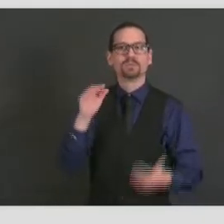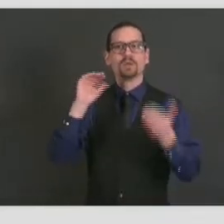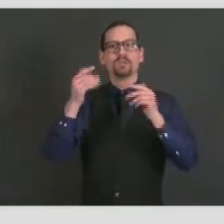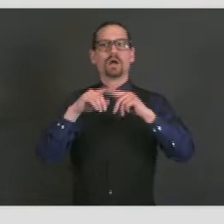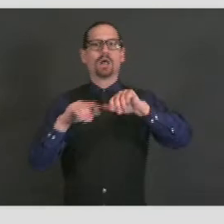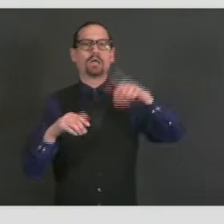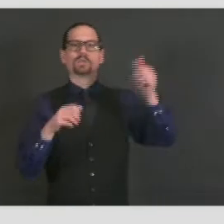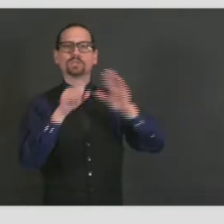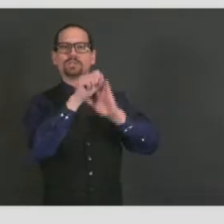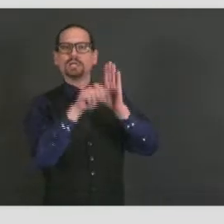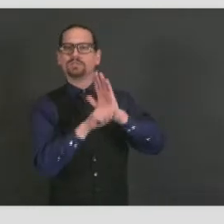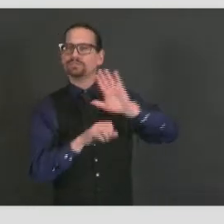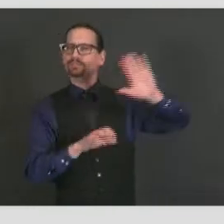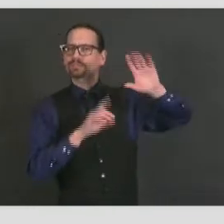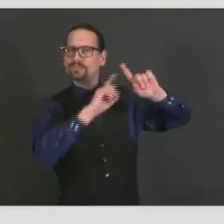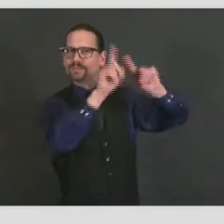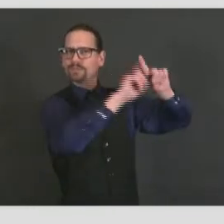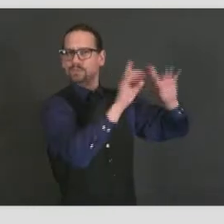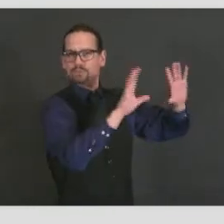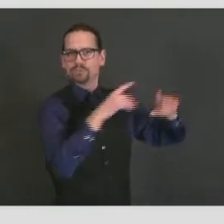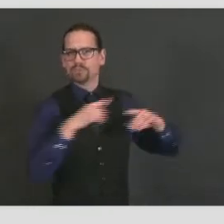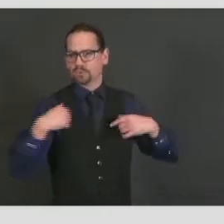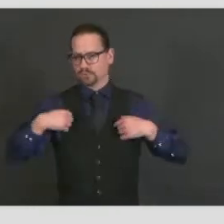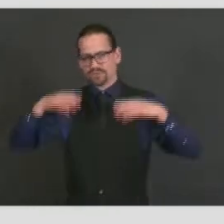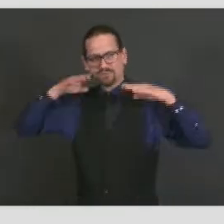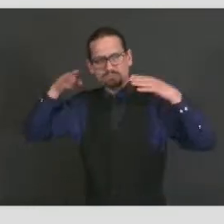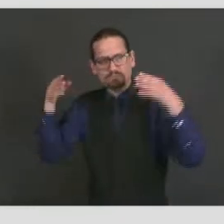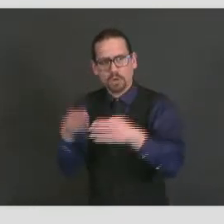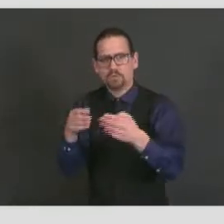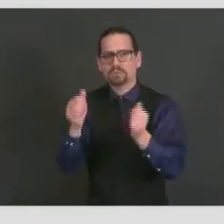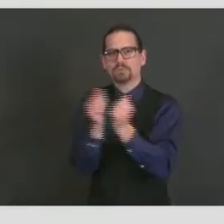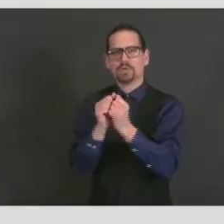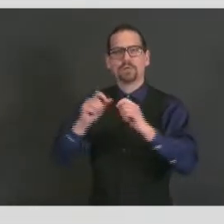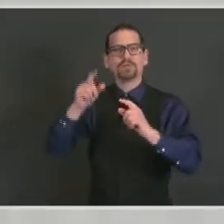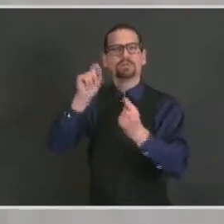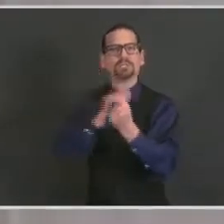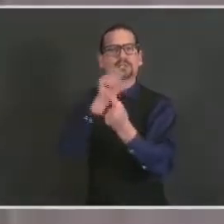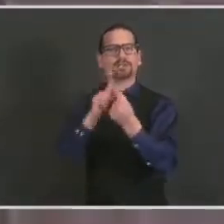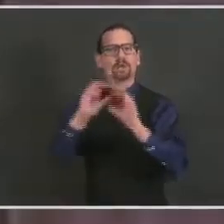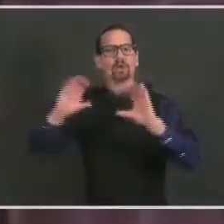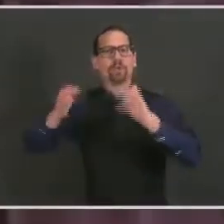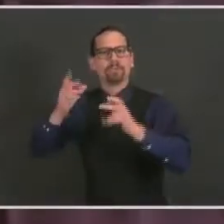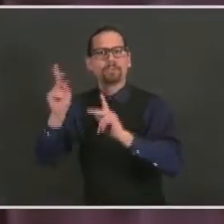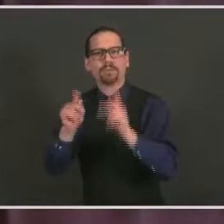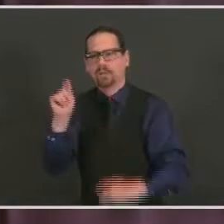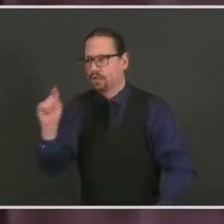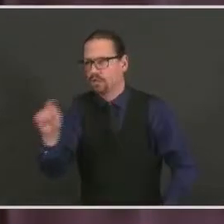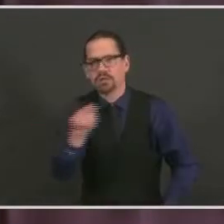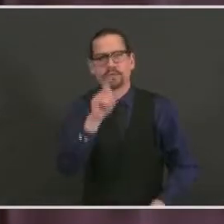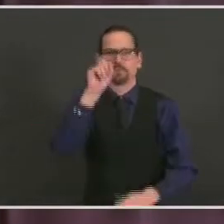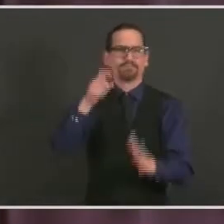FOR THAT REASON WE ARE BEING VERY TARGETED. MORE TARGETED THAN MANY OTHER STATES IN WHOM PARTICULARLY DURING THIS FIRST